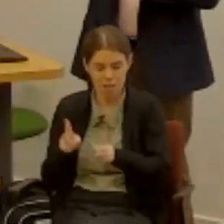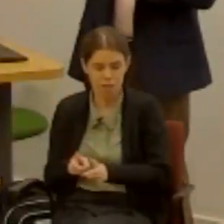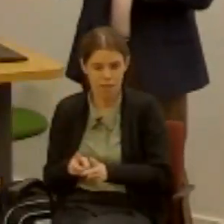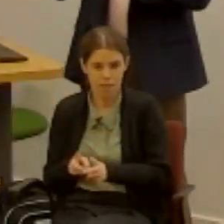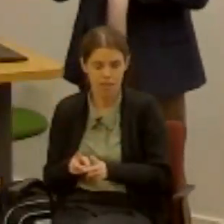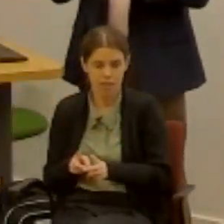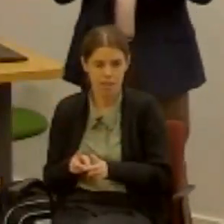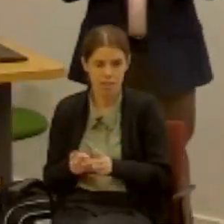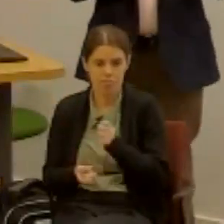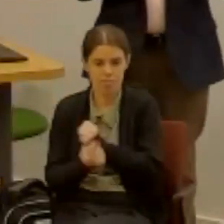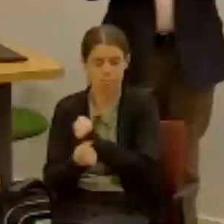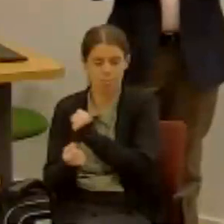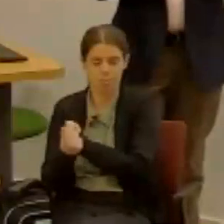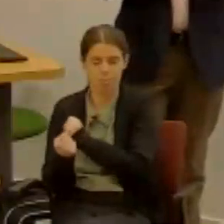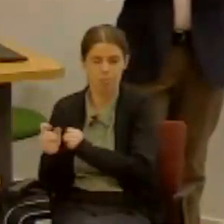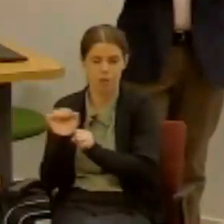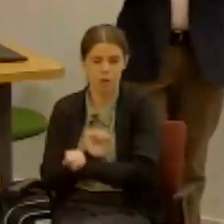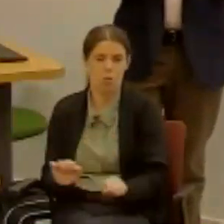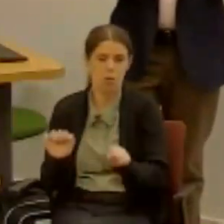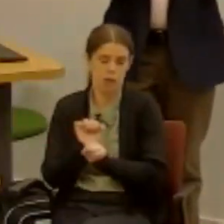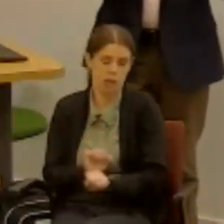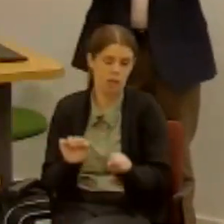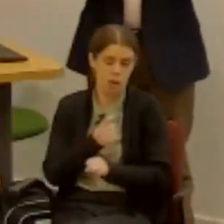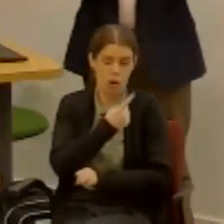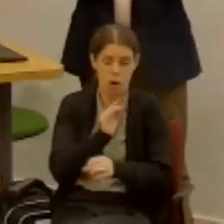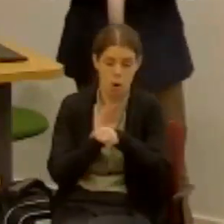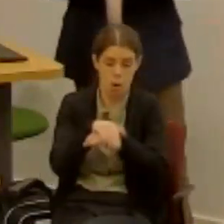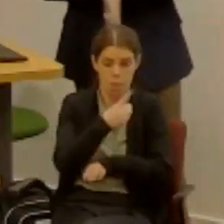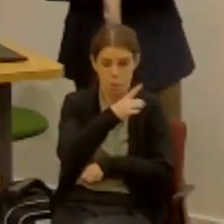So, let's just wait and see almost 100 over a hundred years of effort.